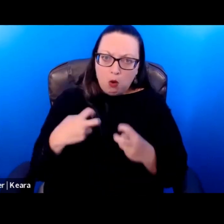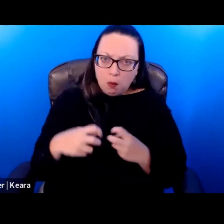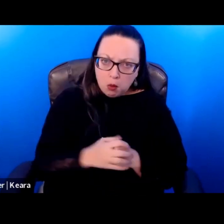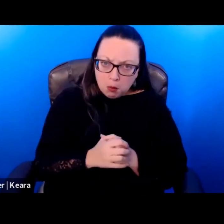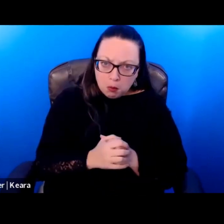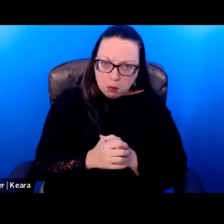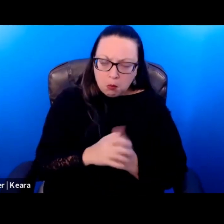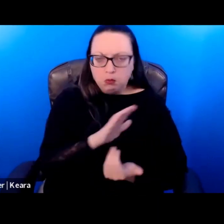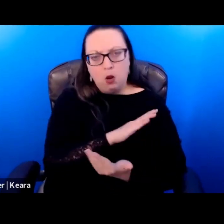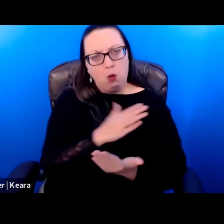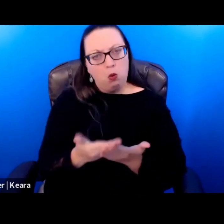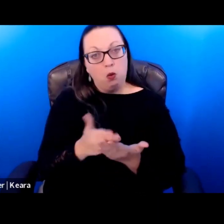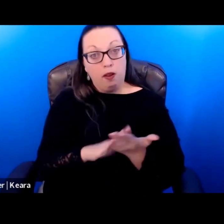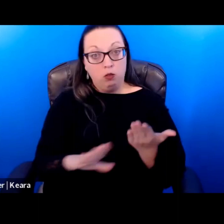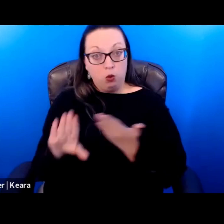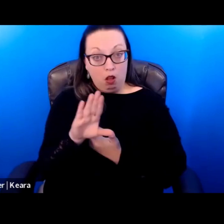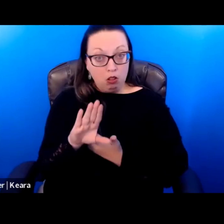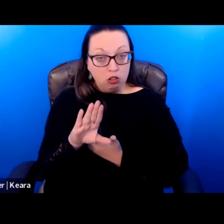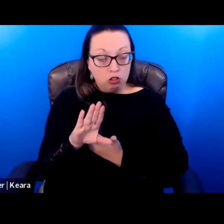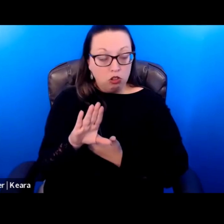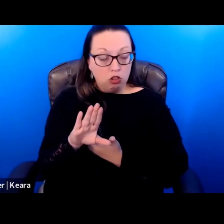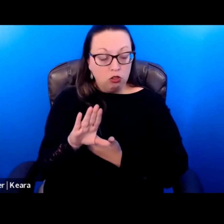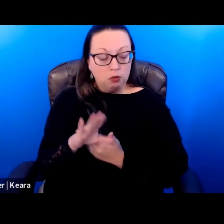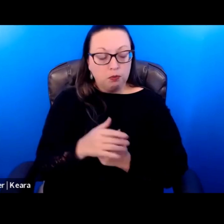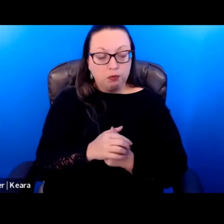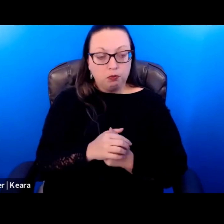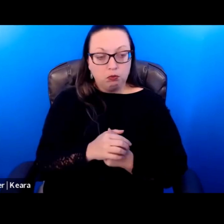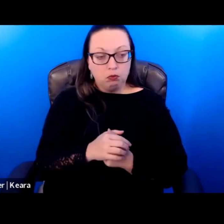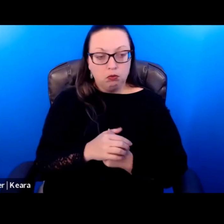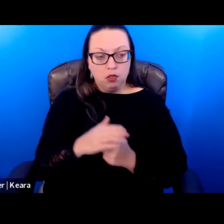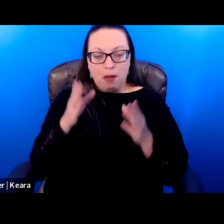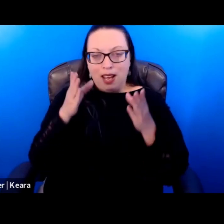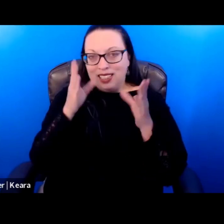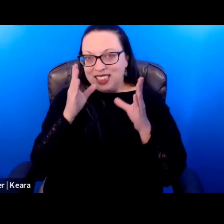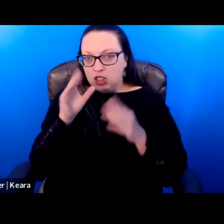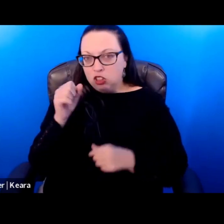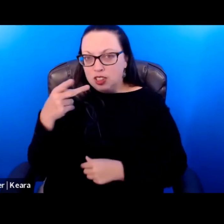to college, I was my attention span was extremely, extremely